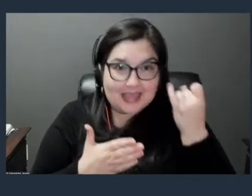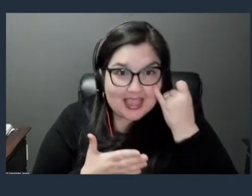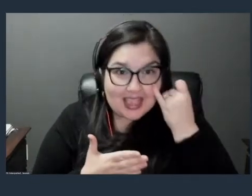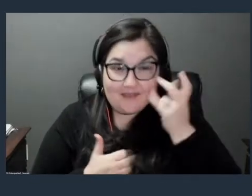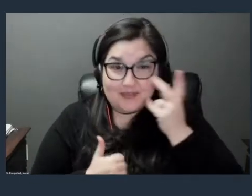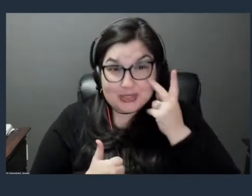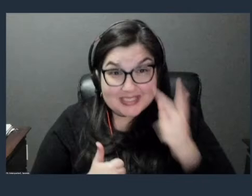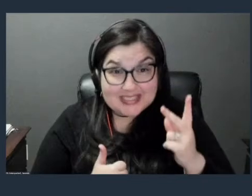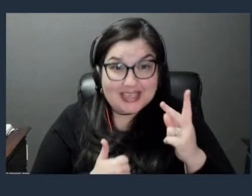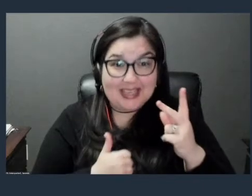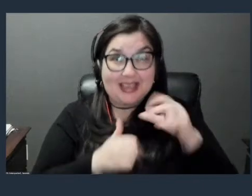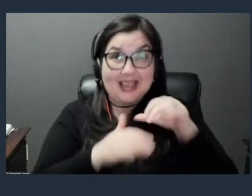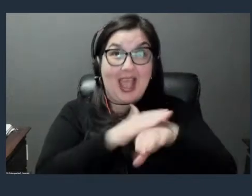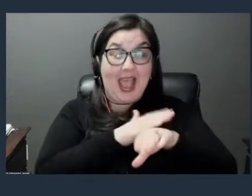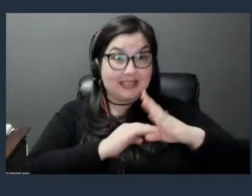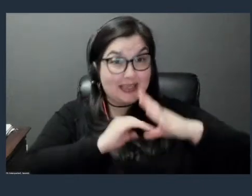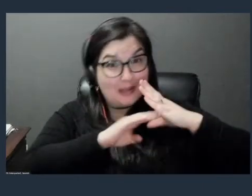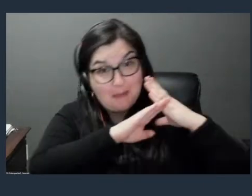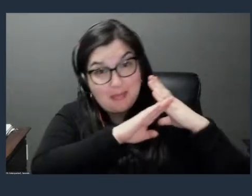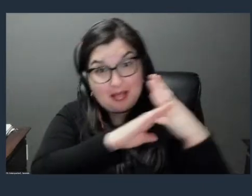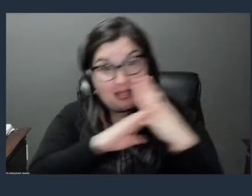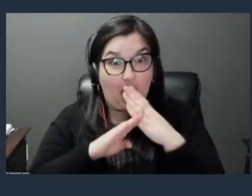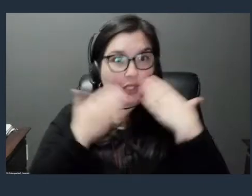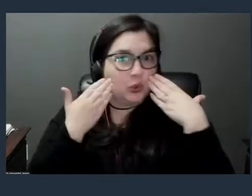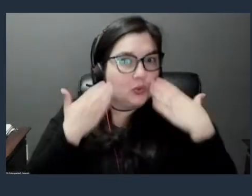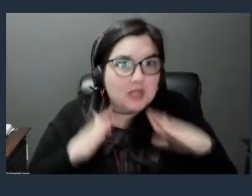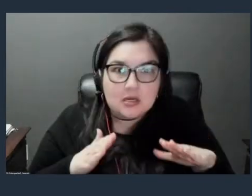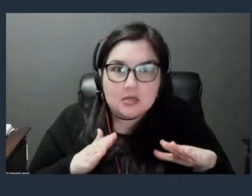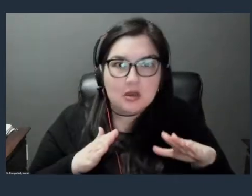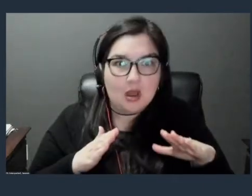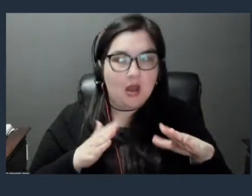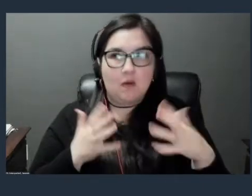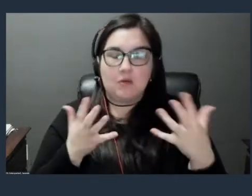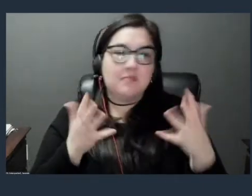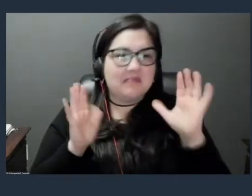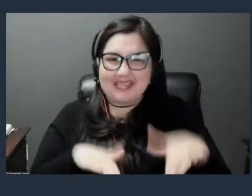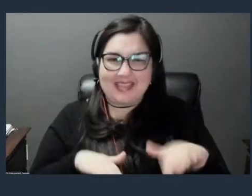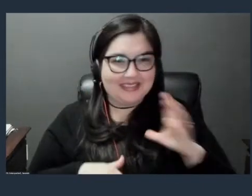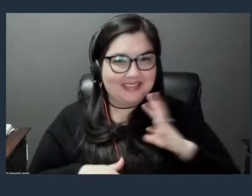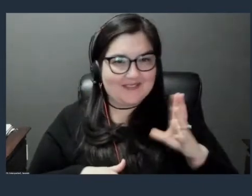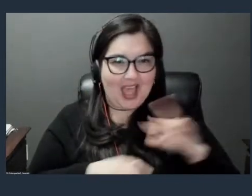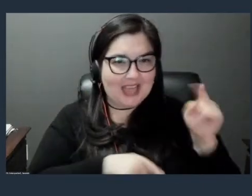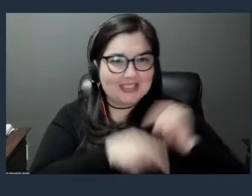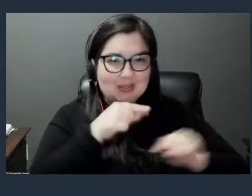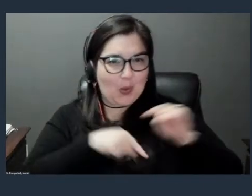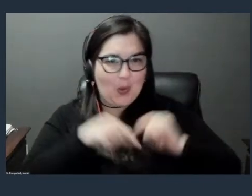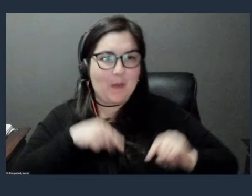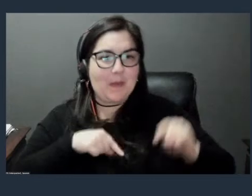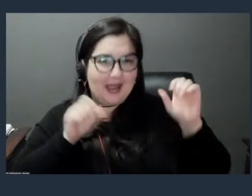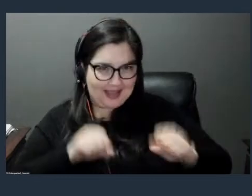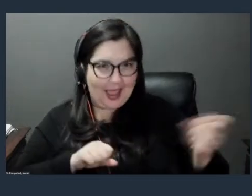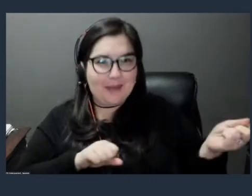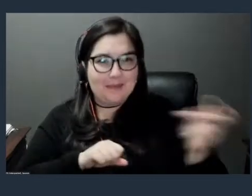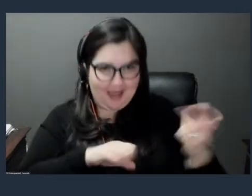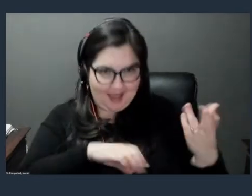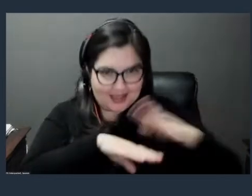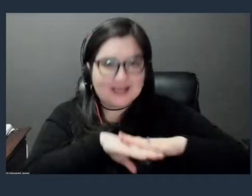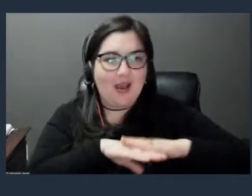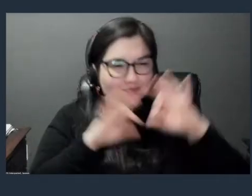that you didn't know about before, weren't accounting for, you can roll it back, nothing's gone. So that makes this a very operationally safe